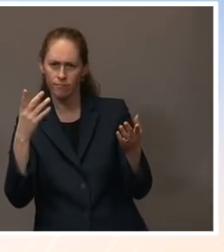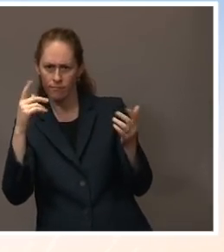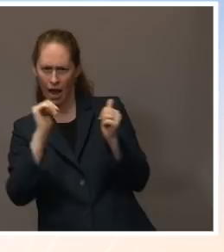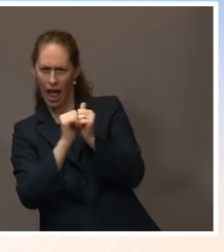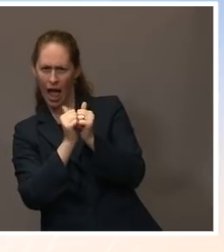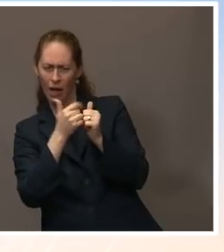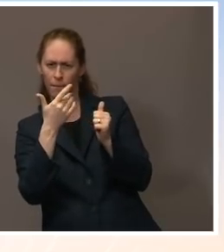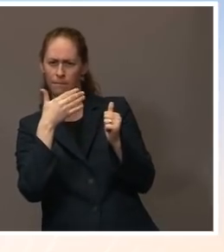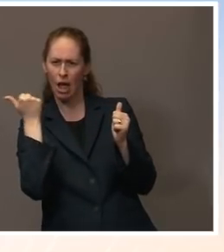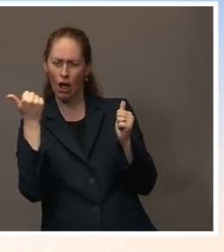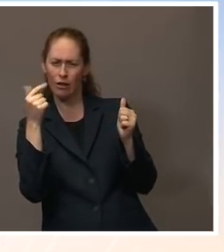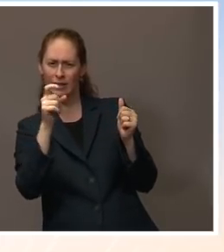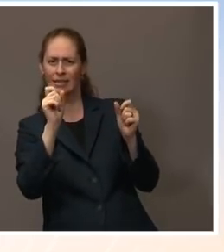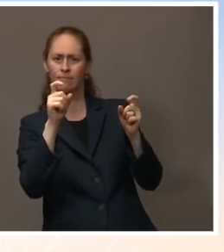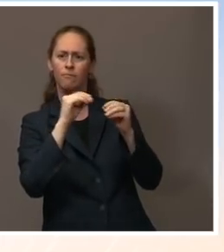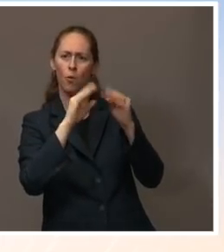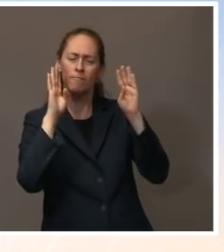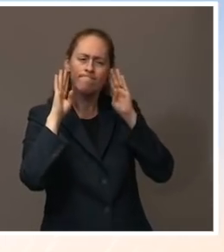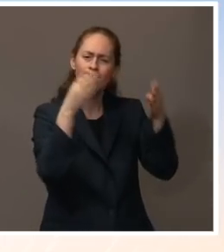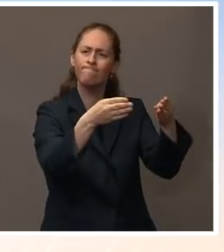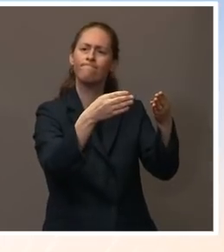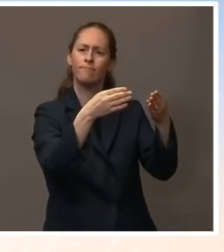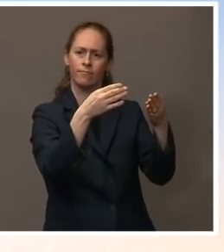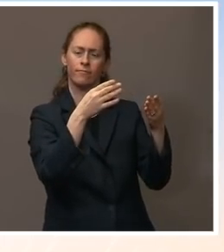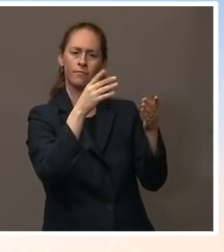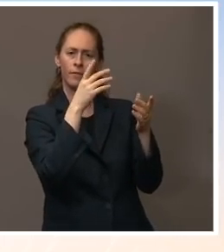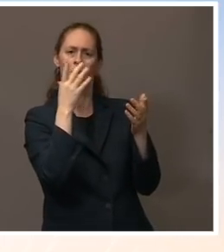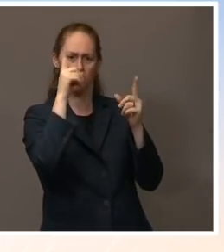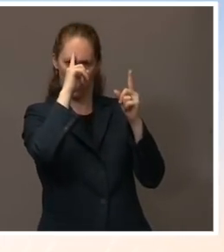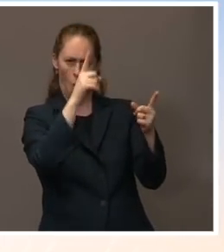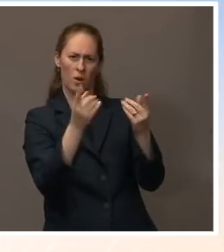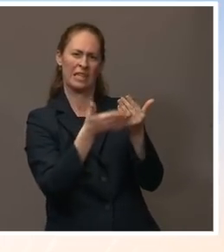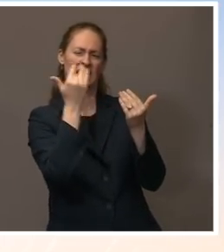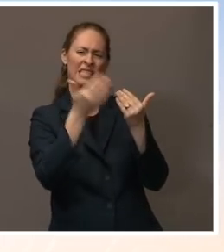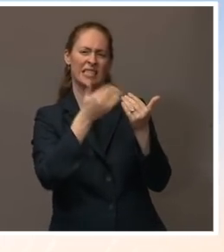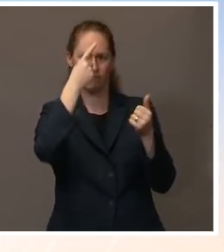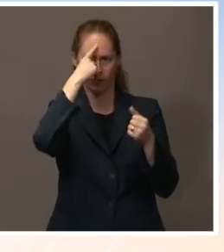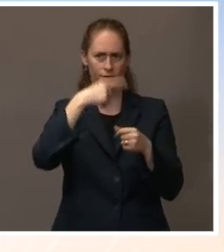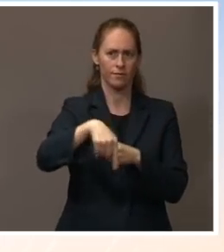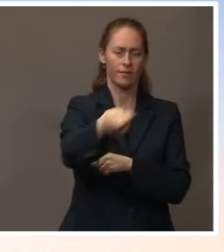we are making the vaccine more accessible for those age groups. But again, we are on --